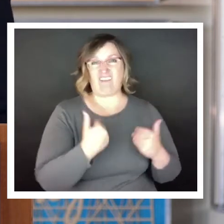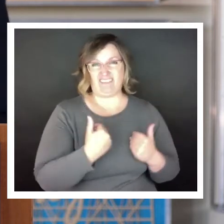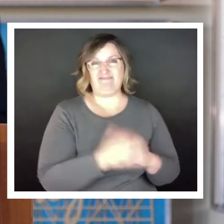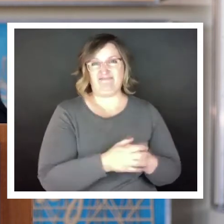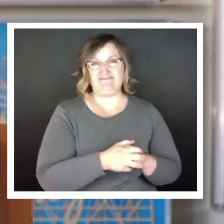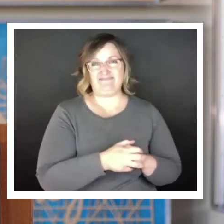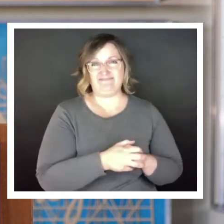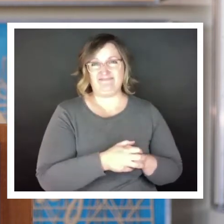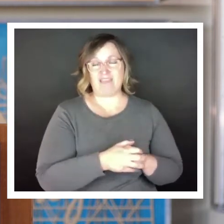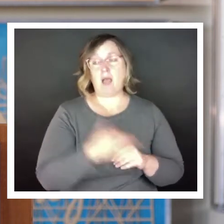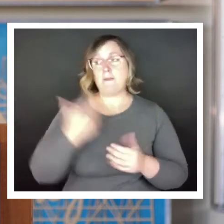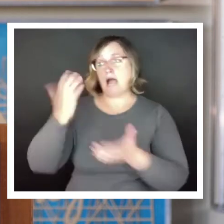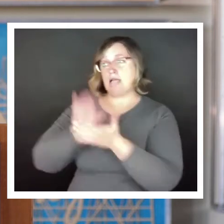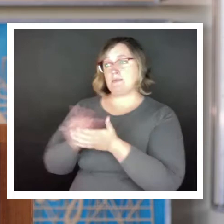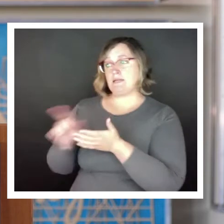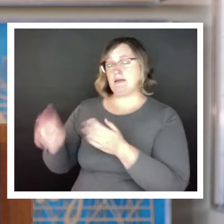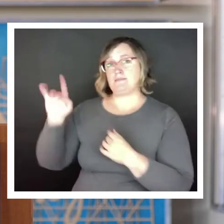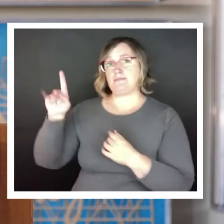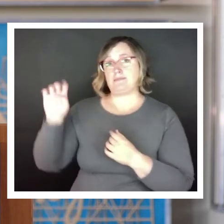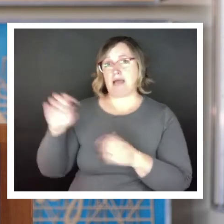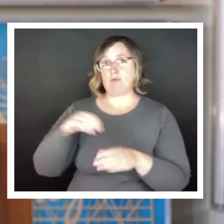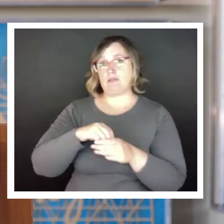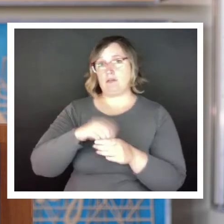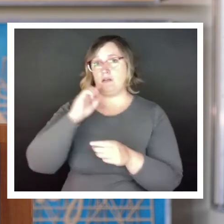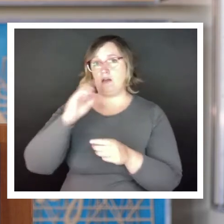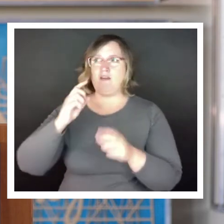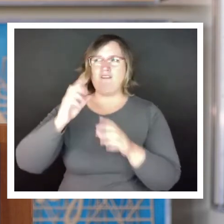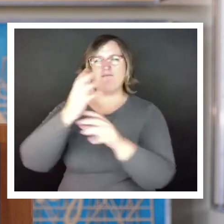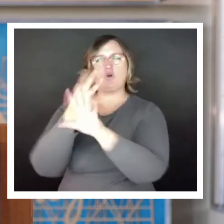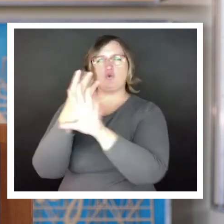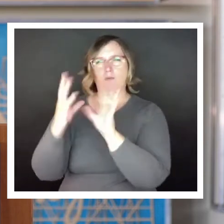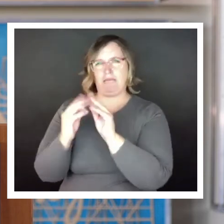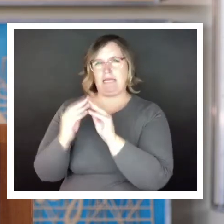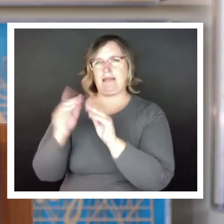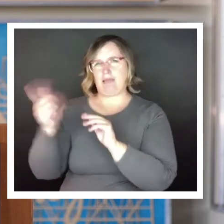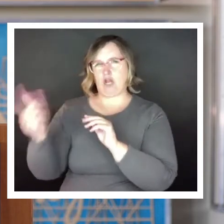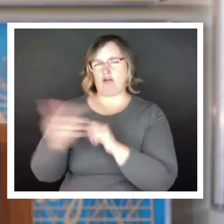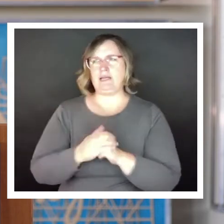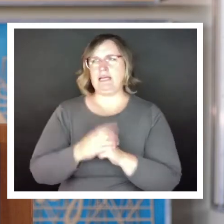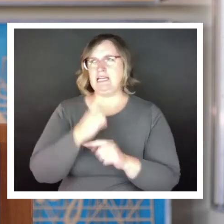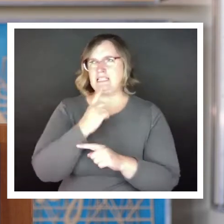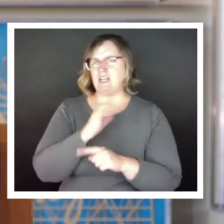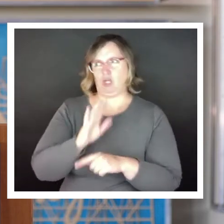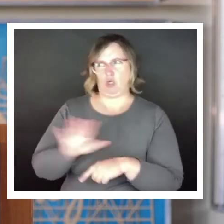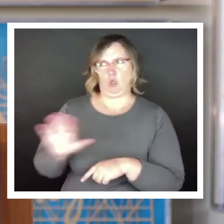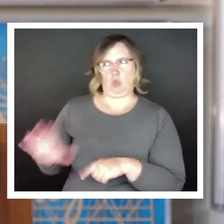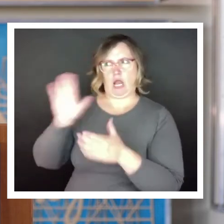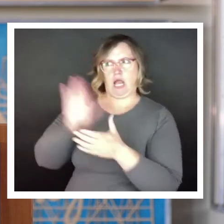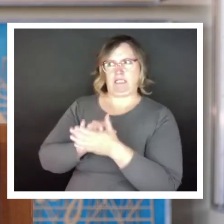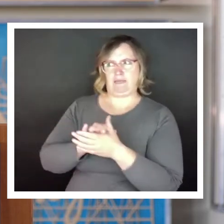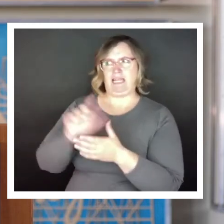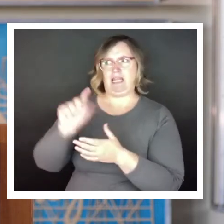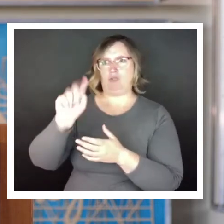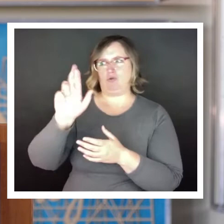My husband Mike was in a virtual meeting later, when a co-worker told him, "Your husband is trending on Twitter."